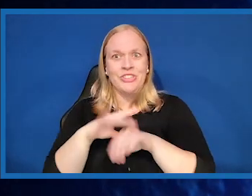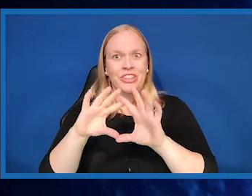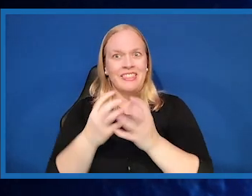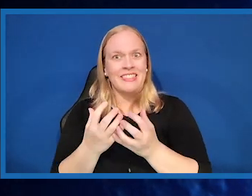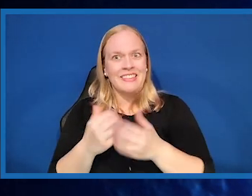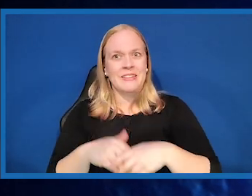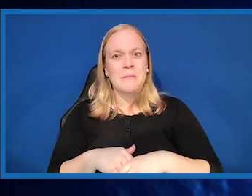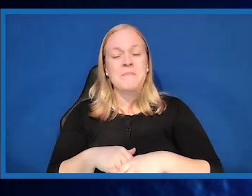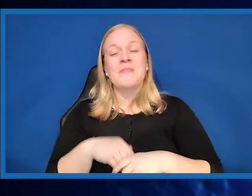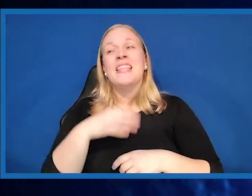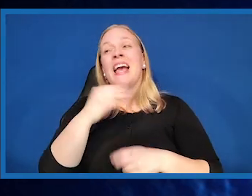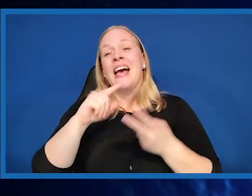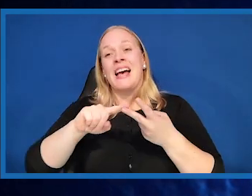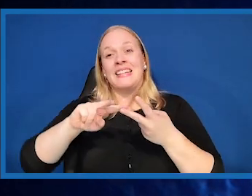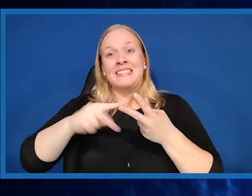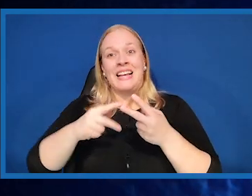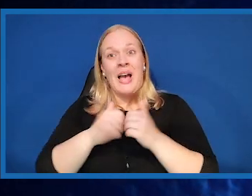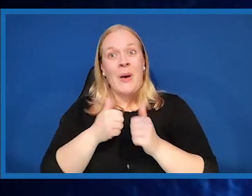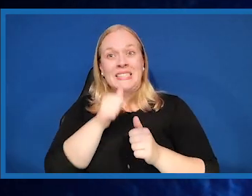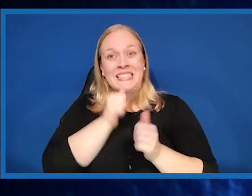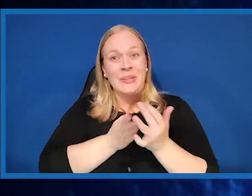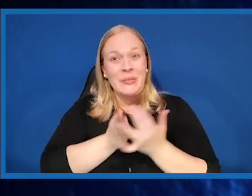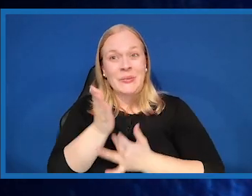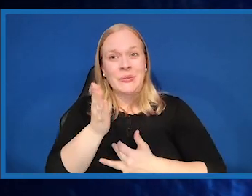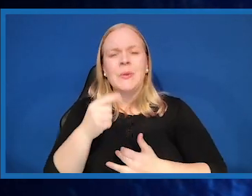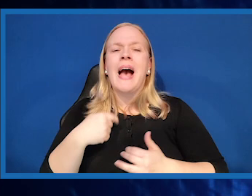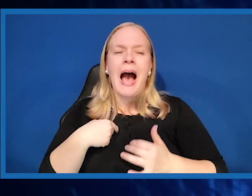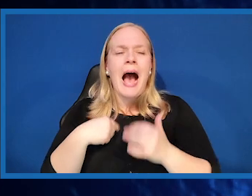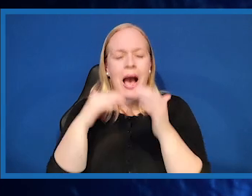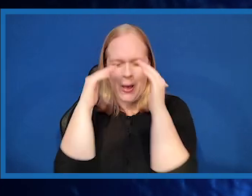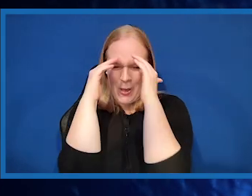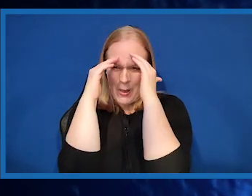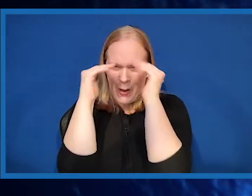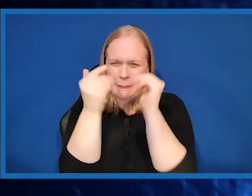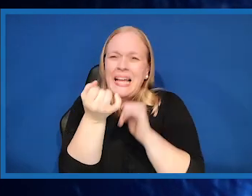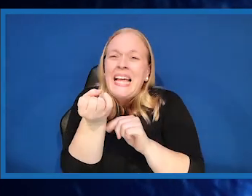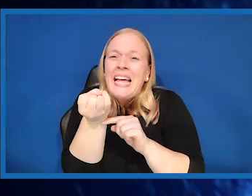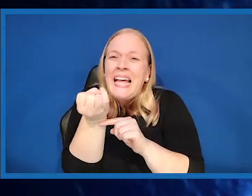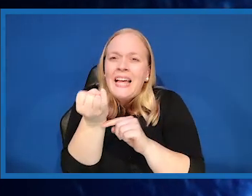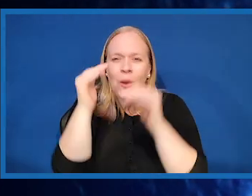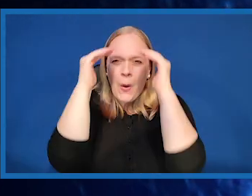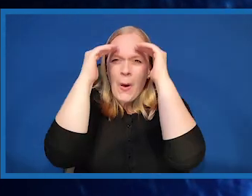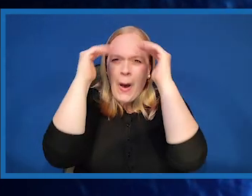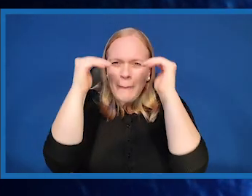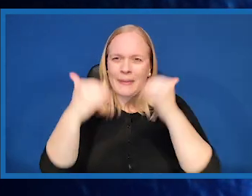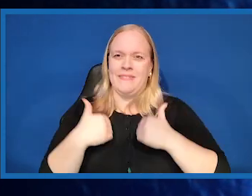BIT OF HOPE IN HUMANITY THAT WILL CHANGE ITS WAYS AND, YOU KNOW, KIND OF LIKE PROBABLY, HOPEFULLY,